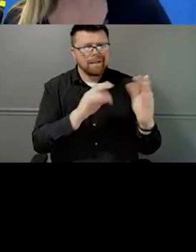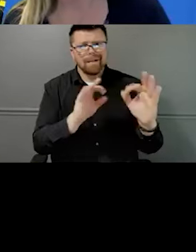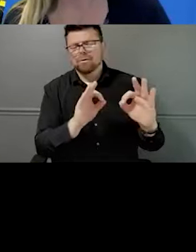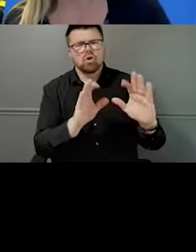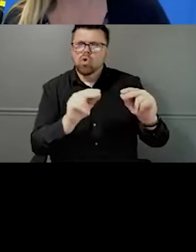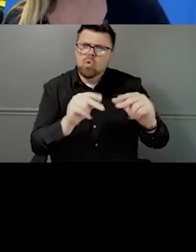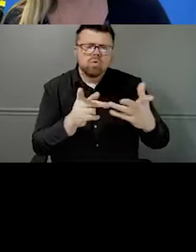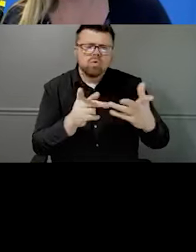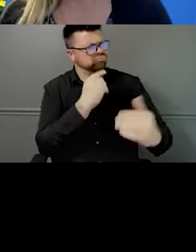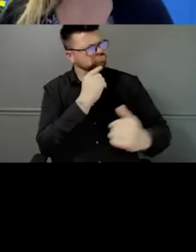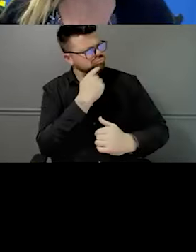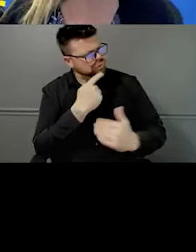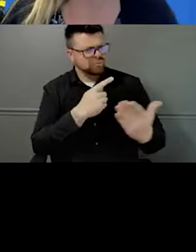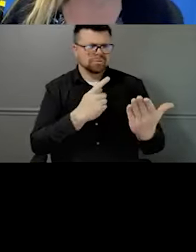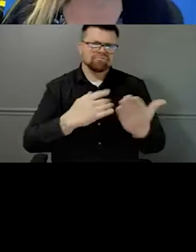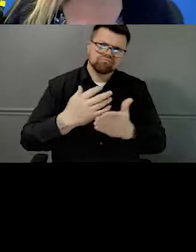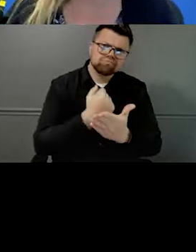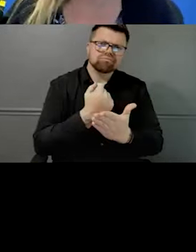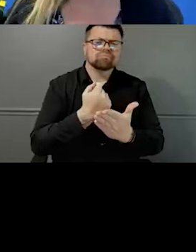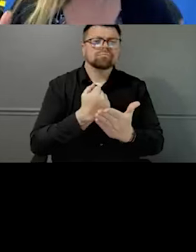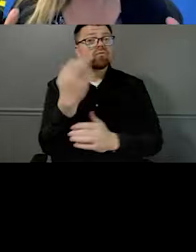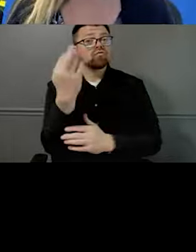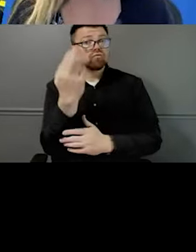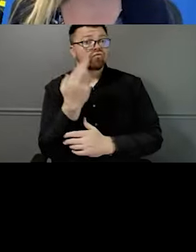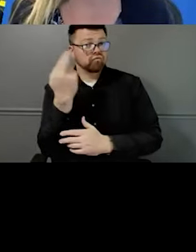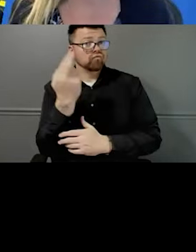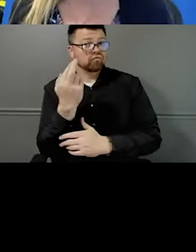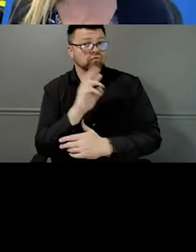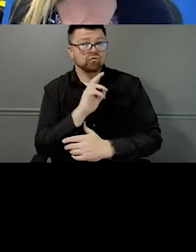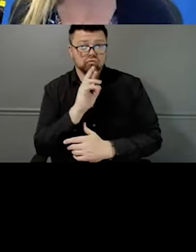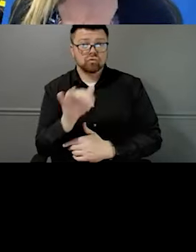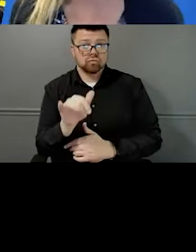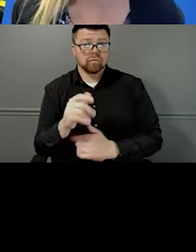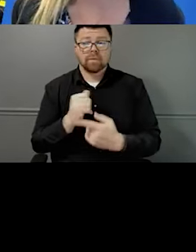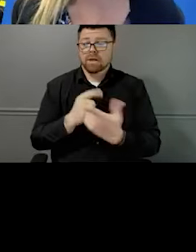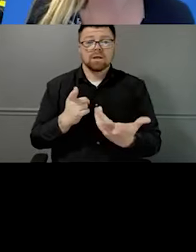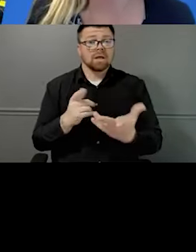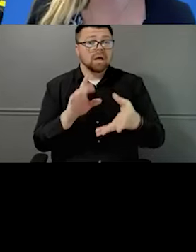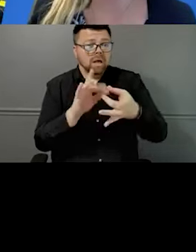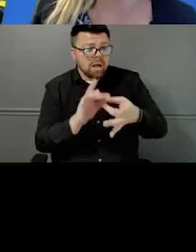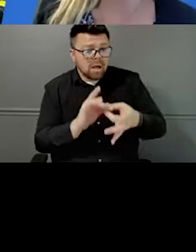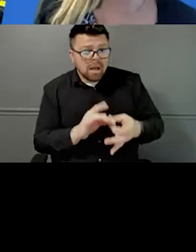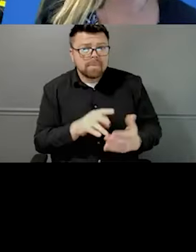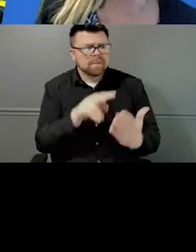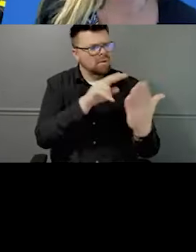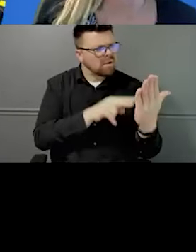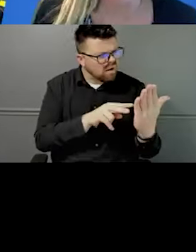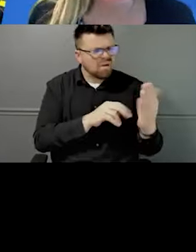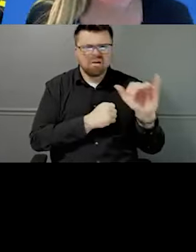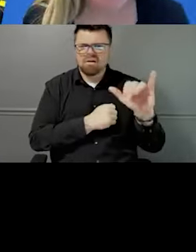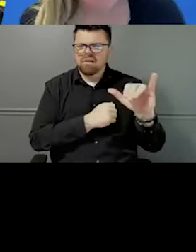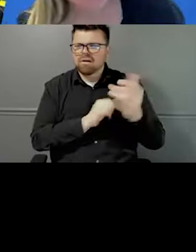In reality, the comments felt were very nicely bucketed in a number of areas.